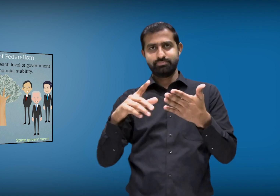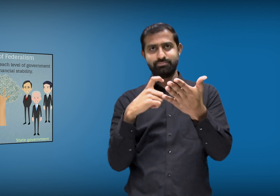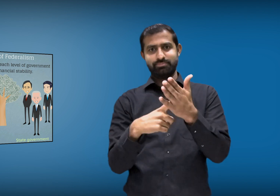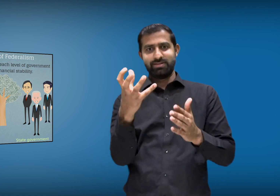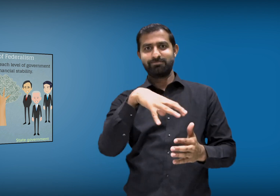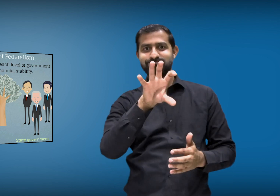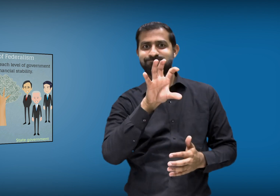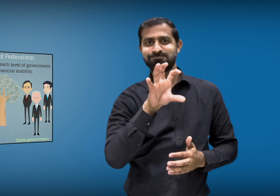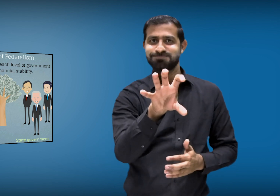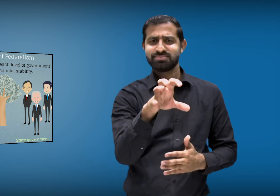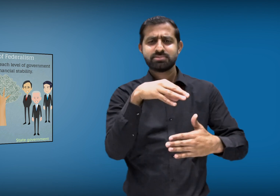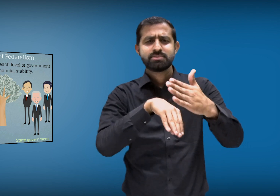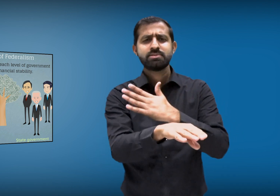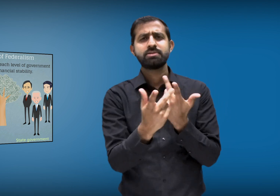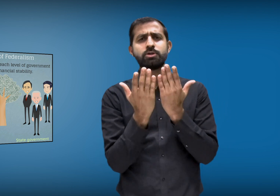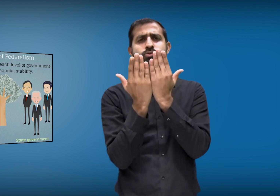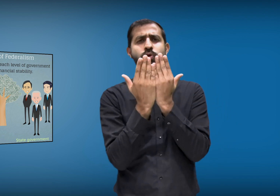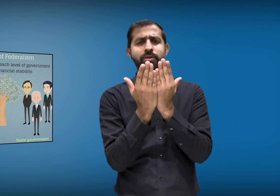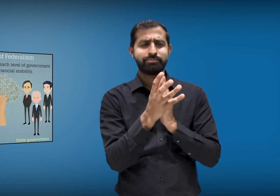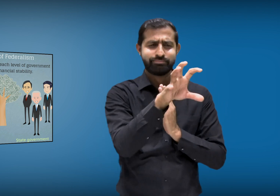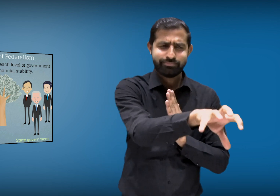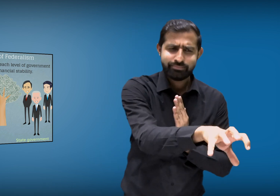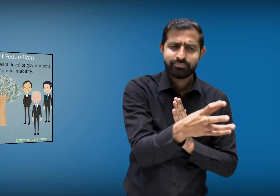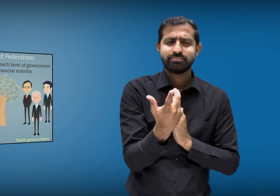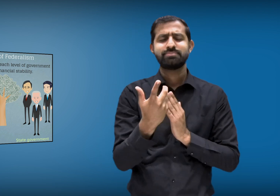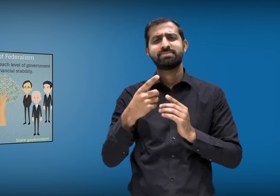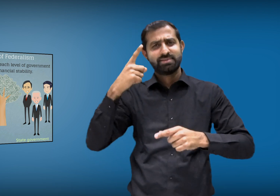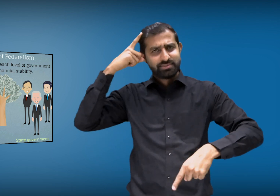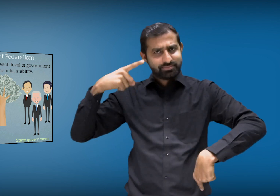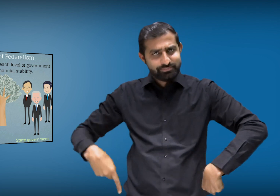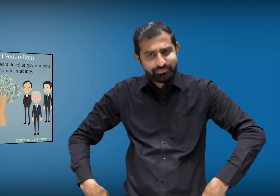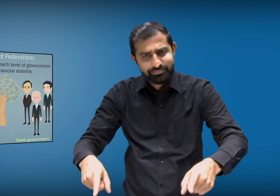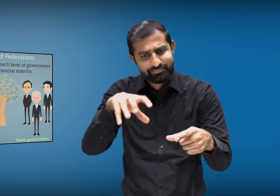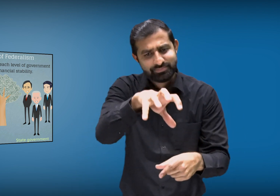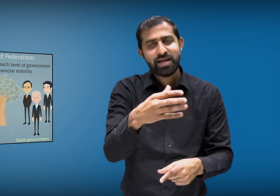used for various development purposes for example, in Haryana for education, for